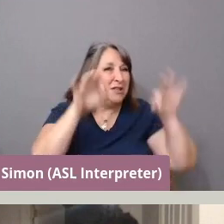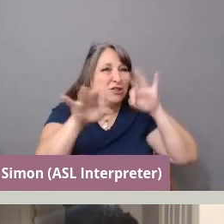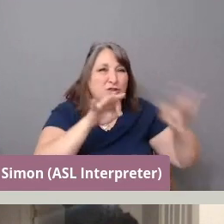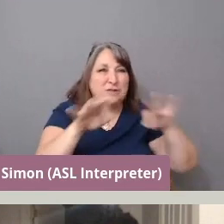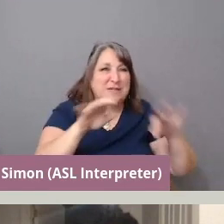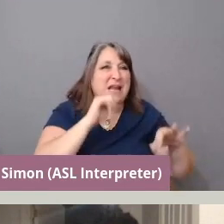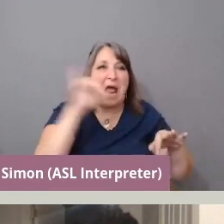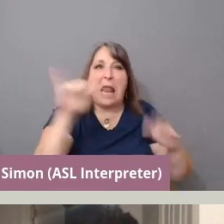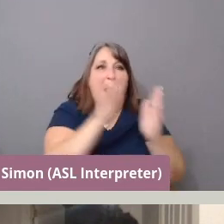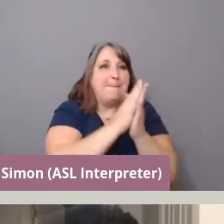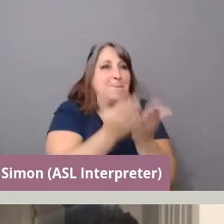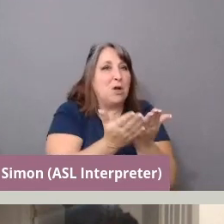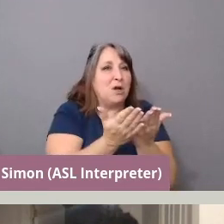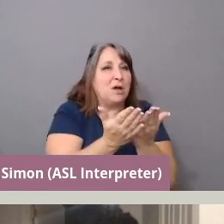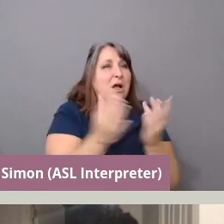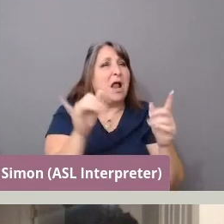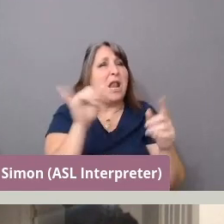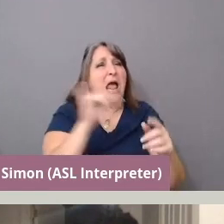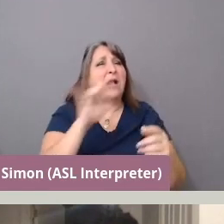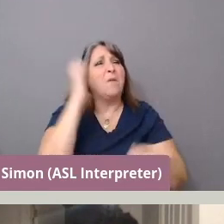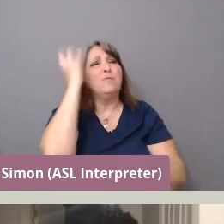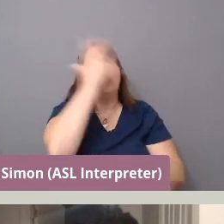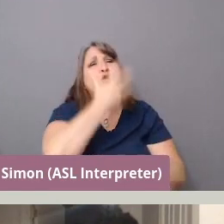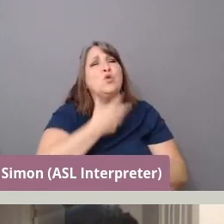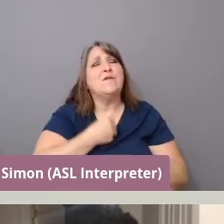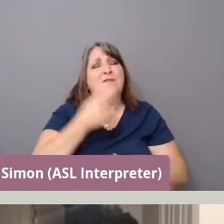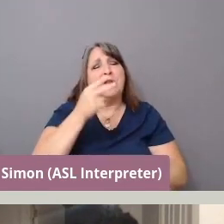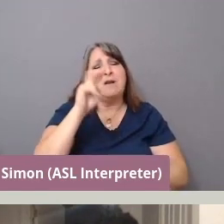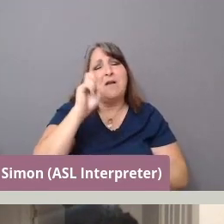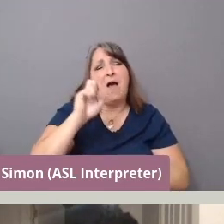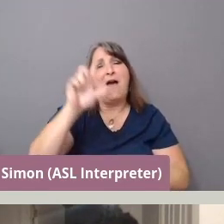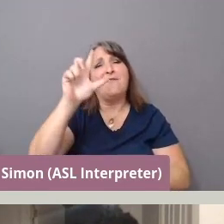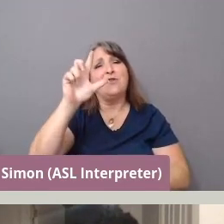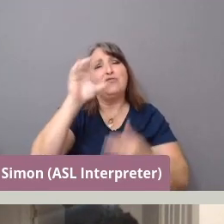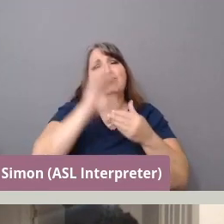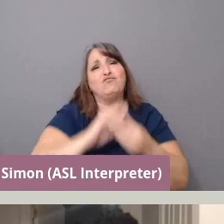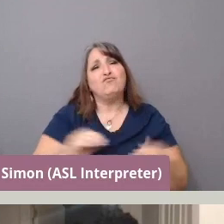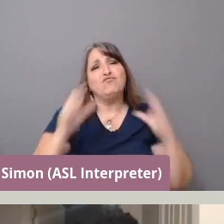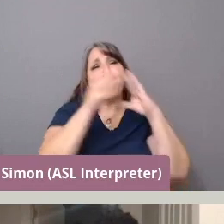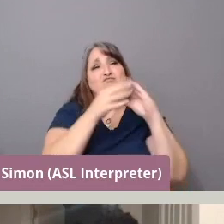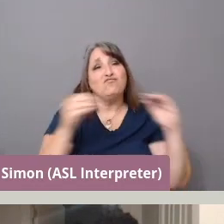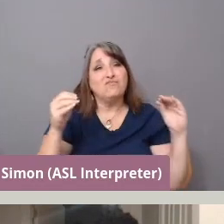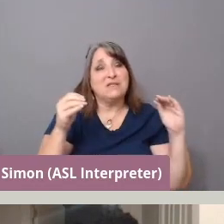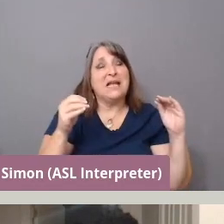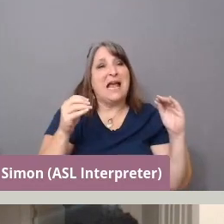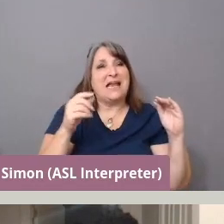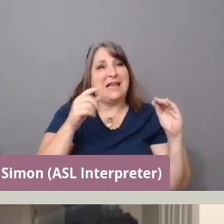but as a beautiful novel. And if you really approach it that way, that it's not totally